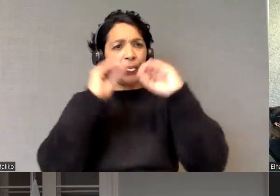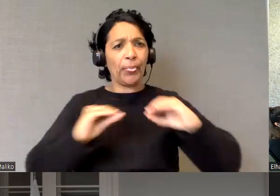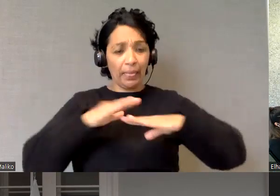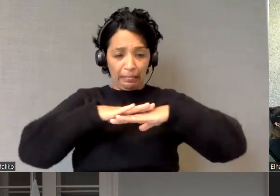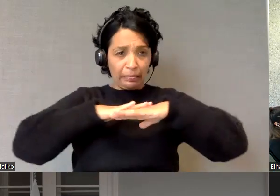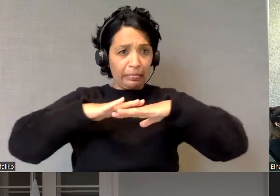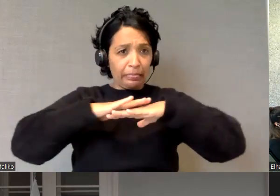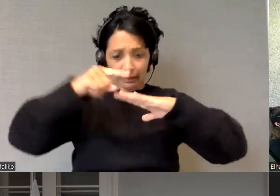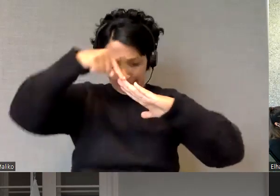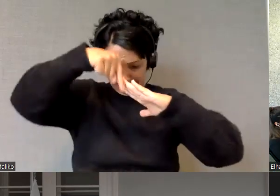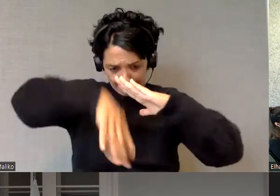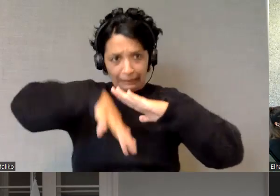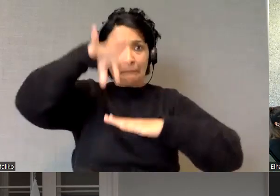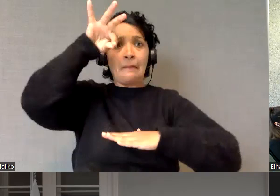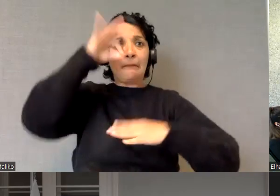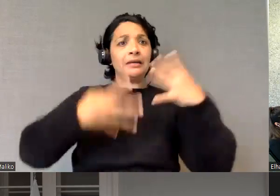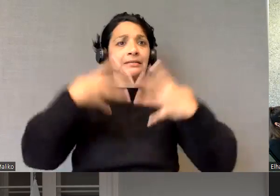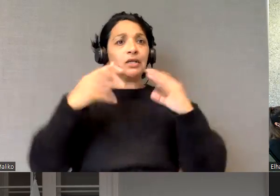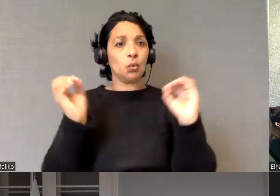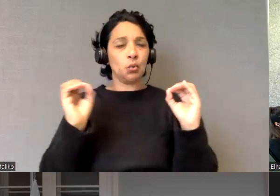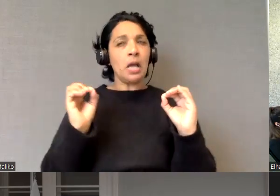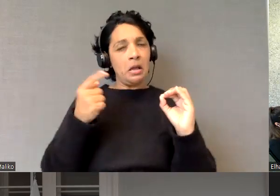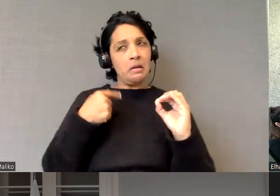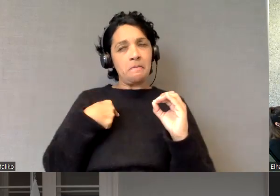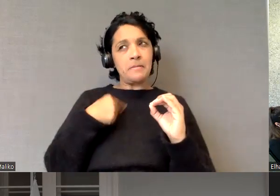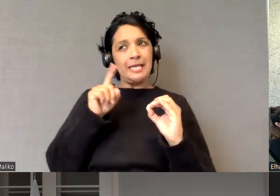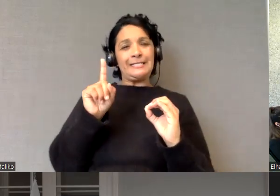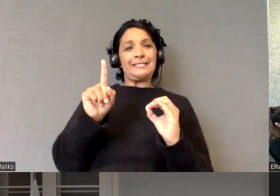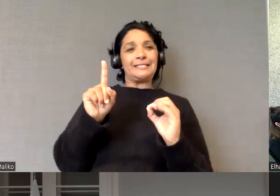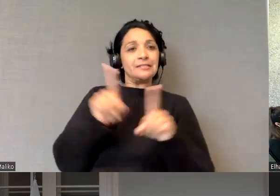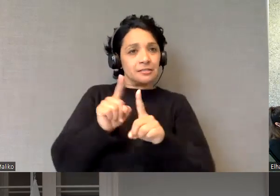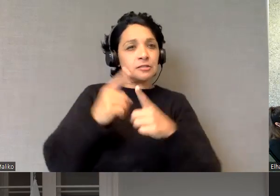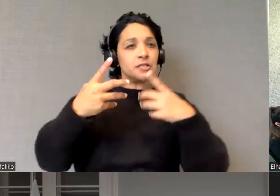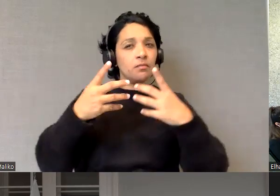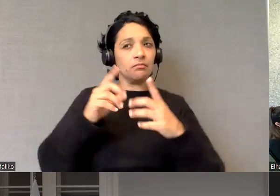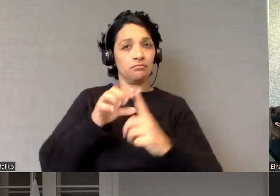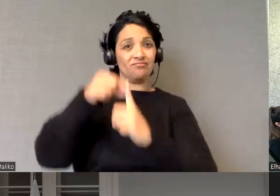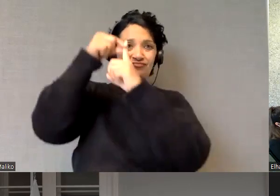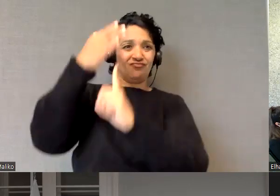I also very much caution against this and The Rapporteur does as well.